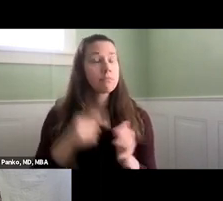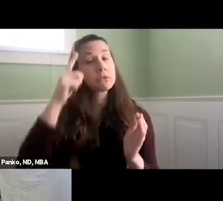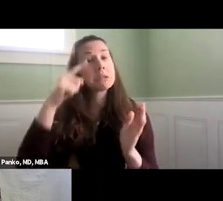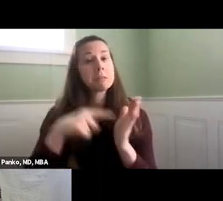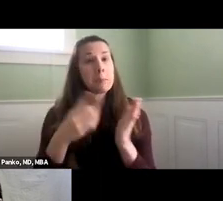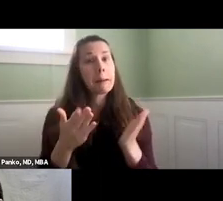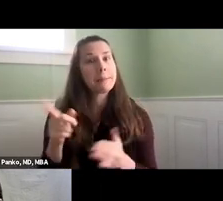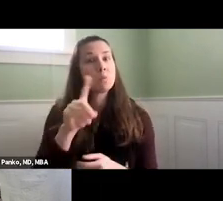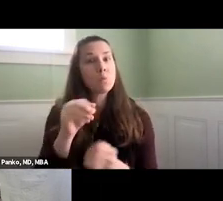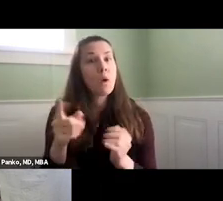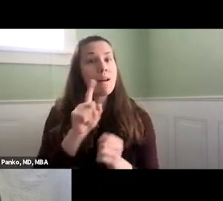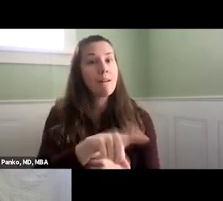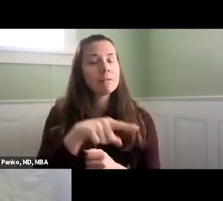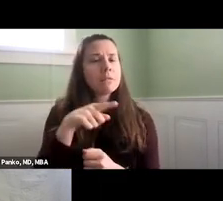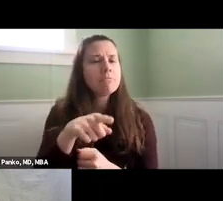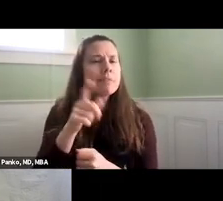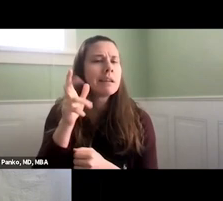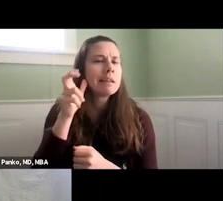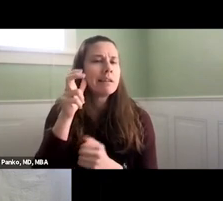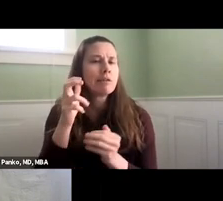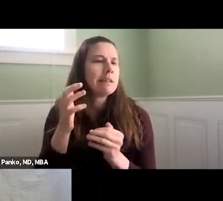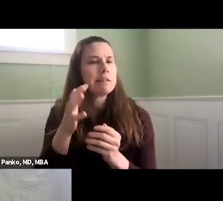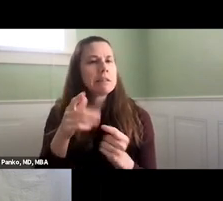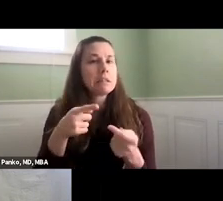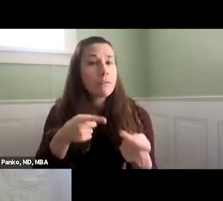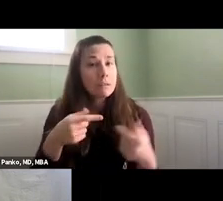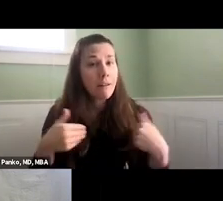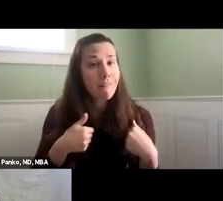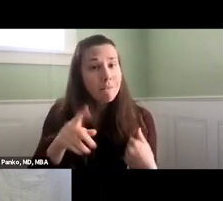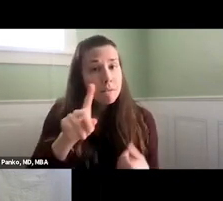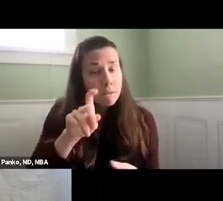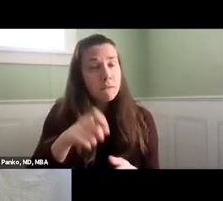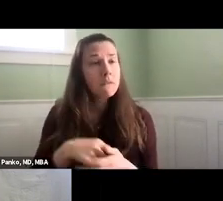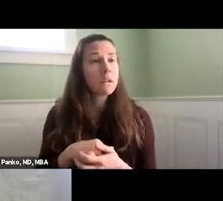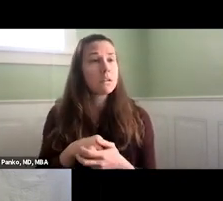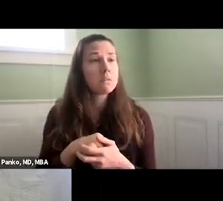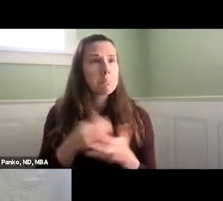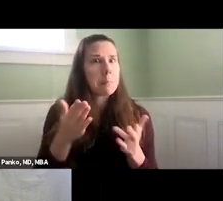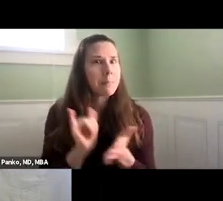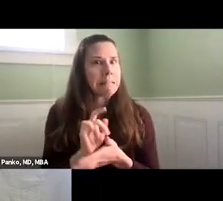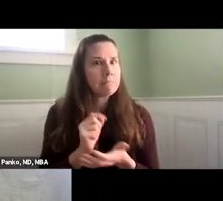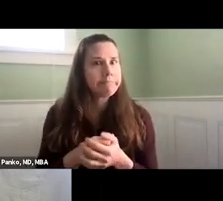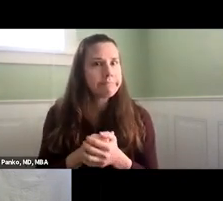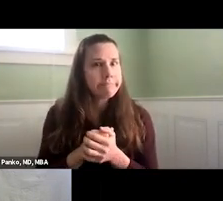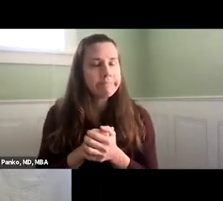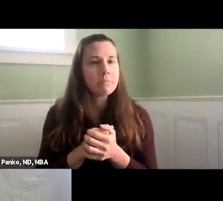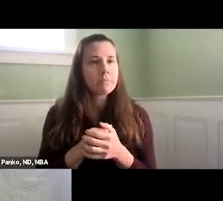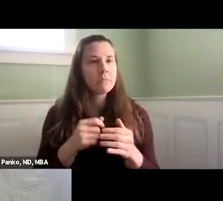Deaf participants in their data. Or they may ask participants if they have trouble hearing,